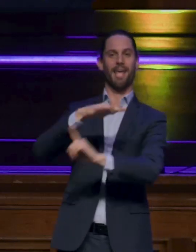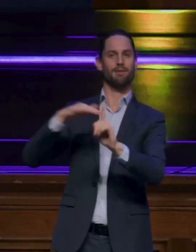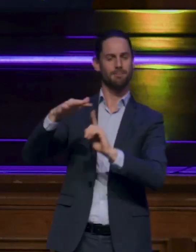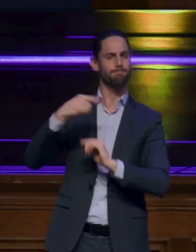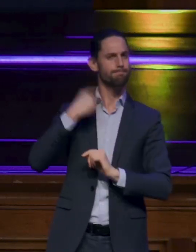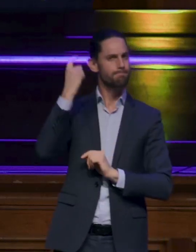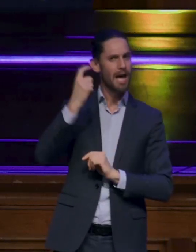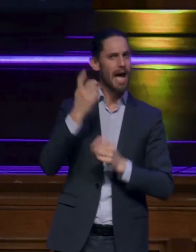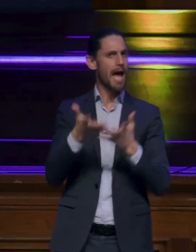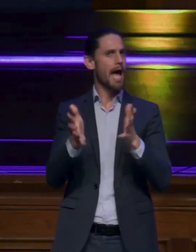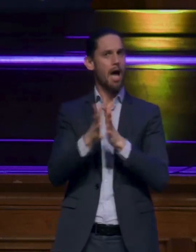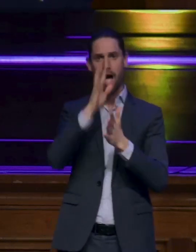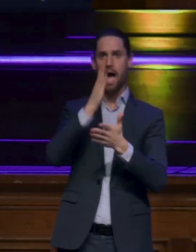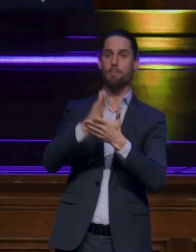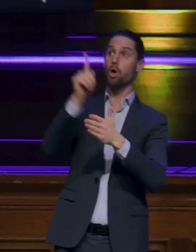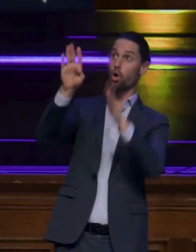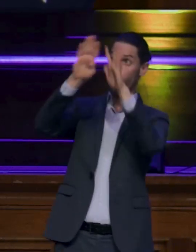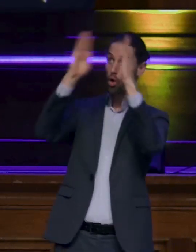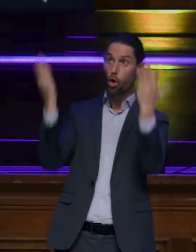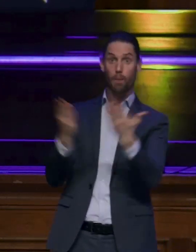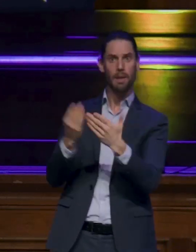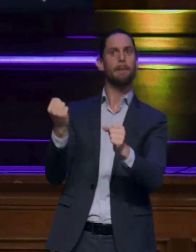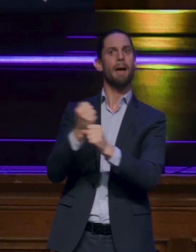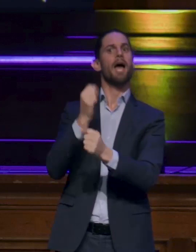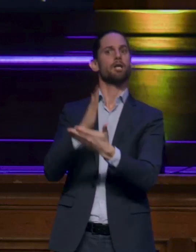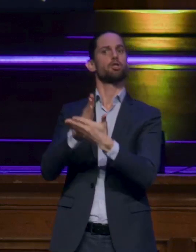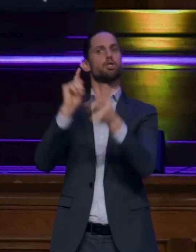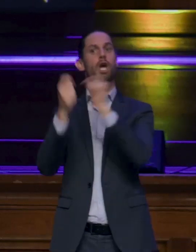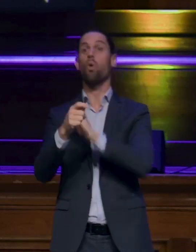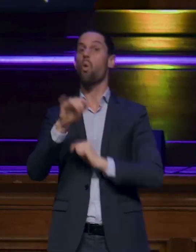meaningful global action or will it be country by country if even the small